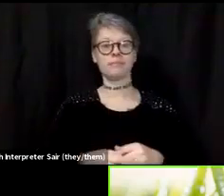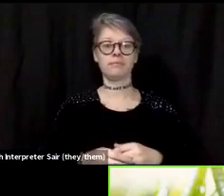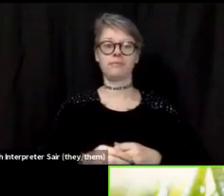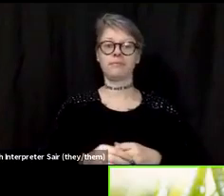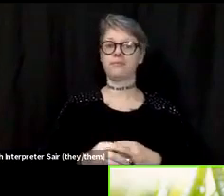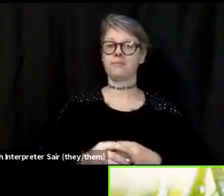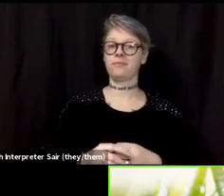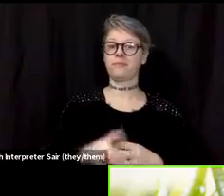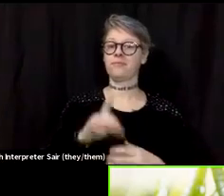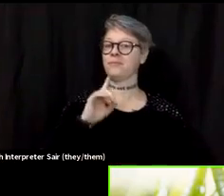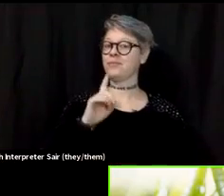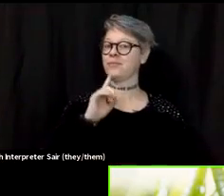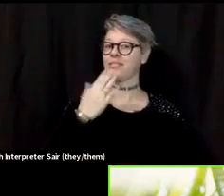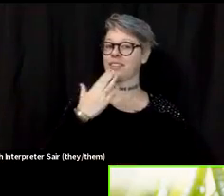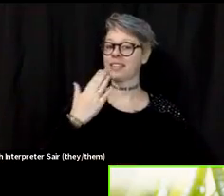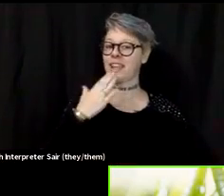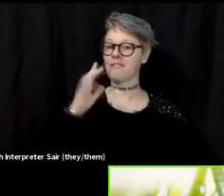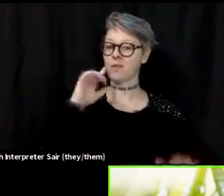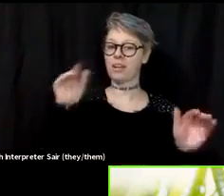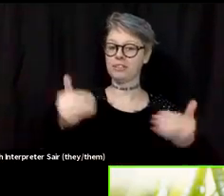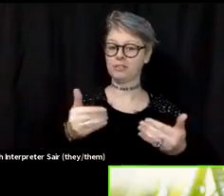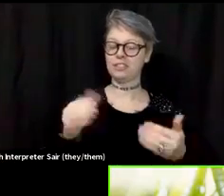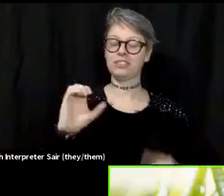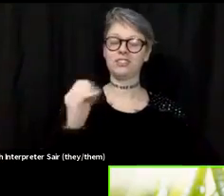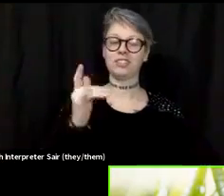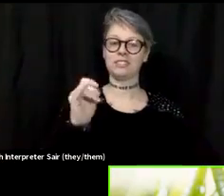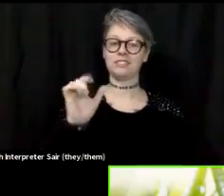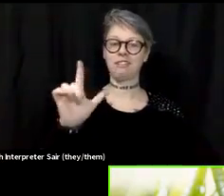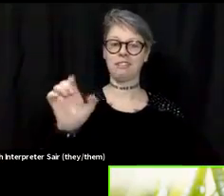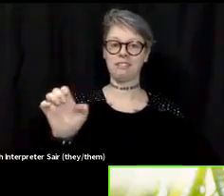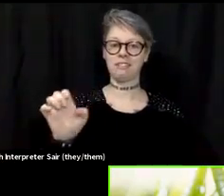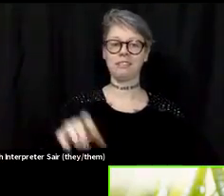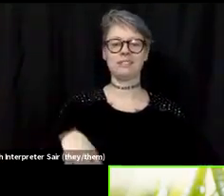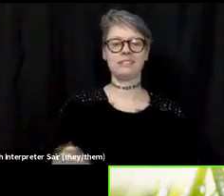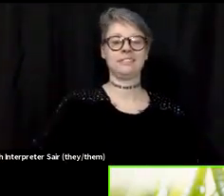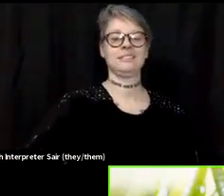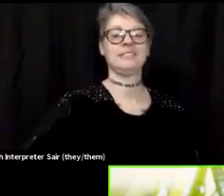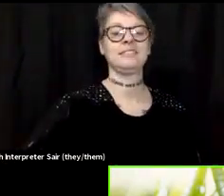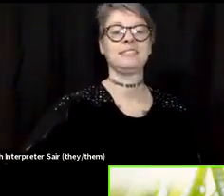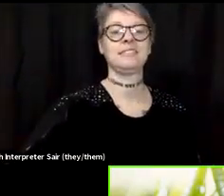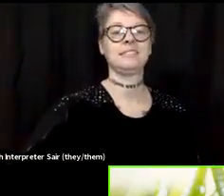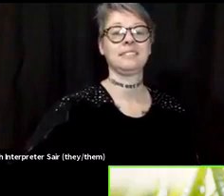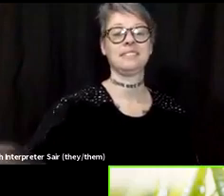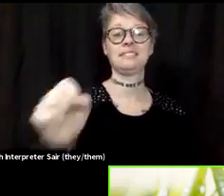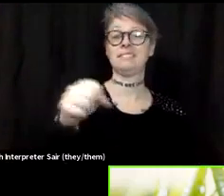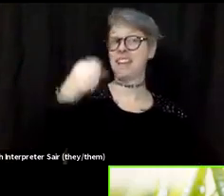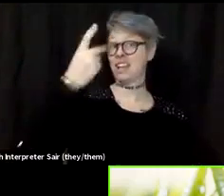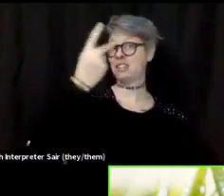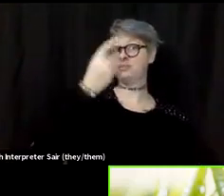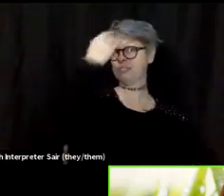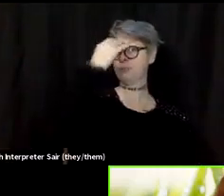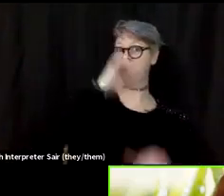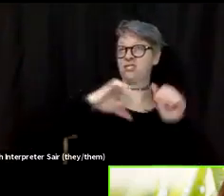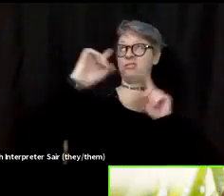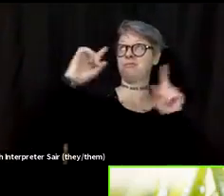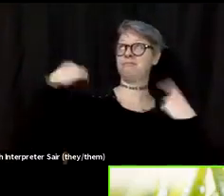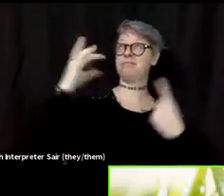Yeah, tell us a bit more. Sure. Thanks for the introduction match on tell and yeah introduction match on tell and yeah I think we've known each other for probably. almost